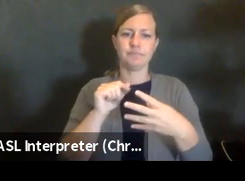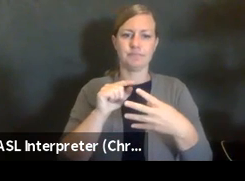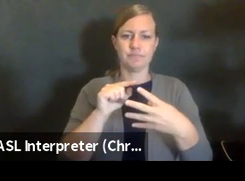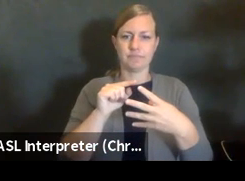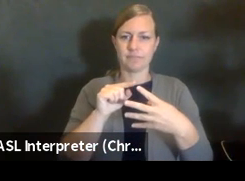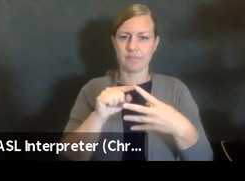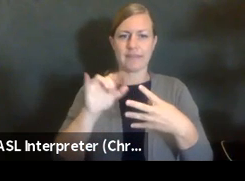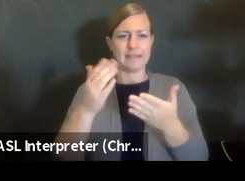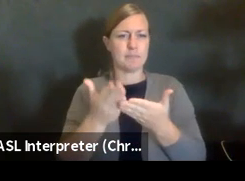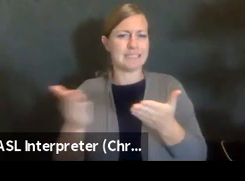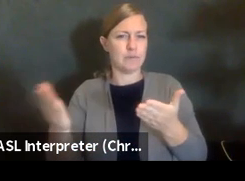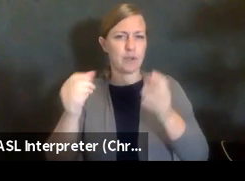Katherine Livick - ESD 112: I have three dots on those too.